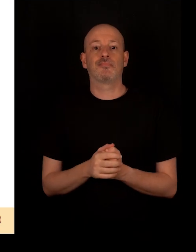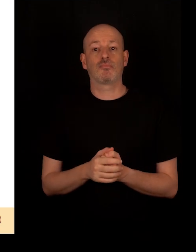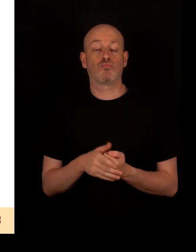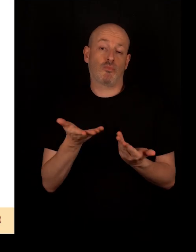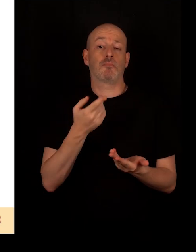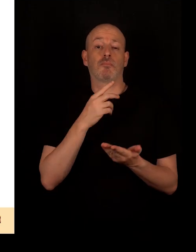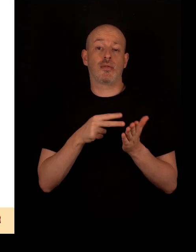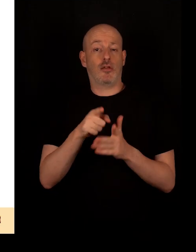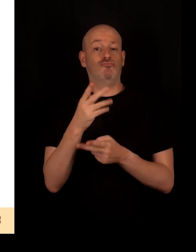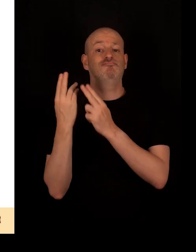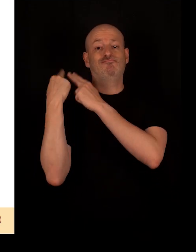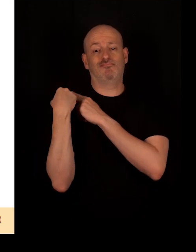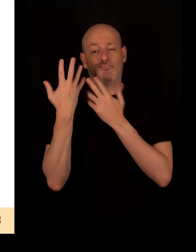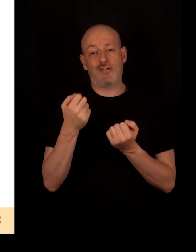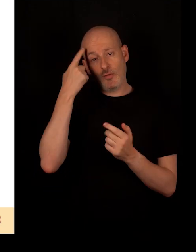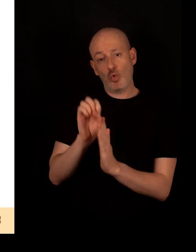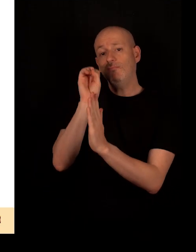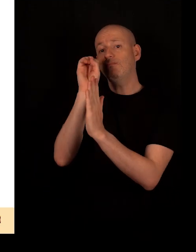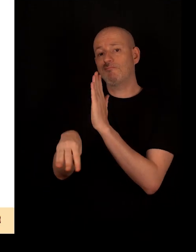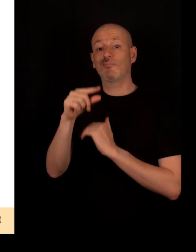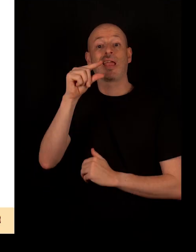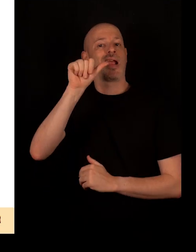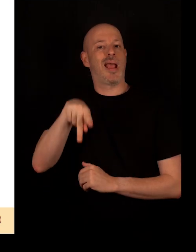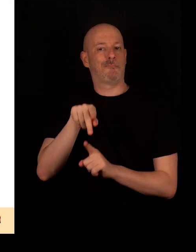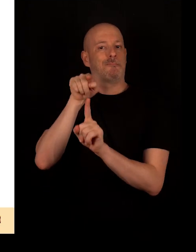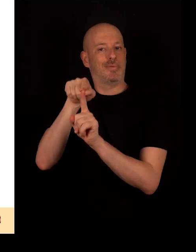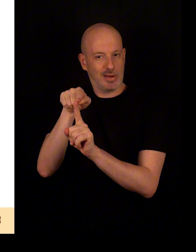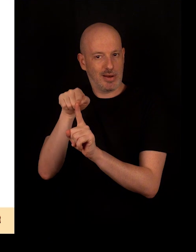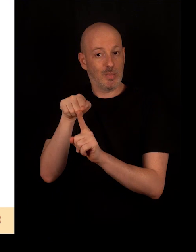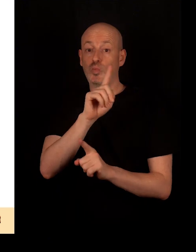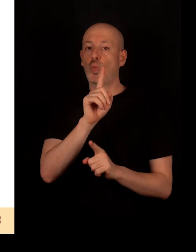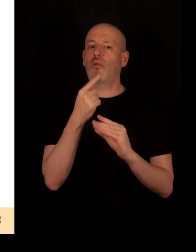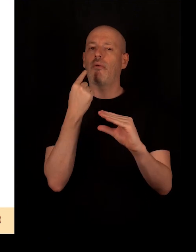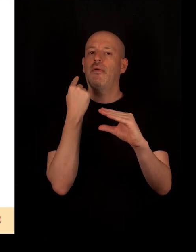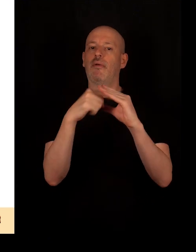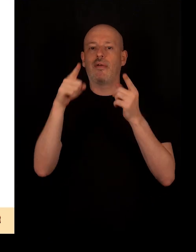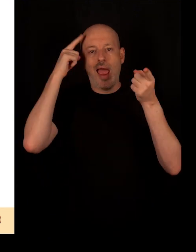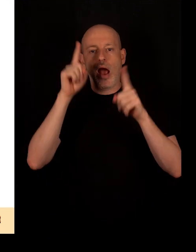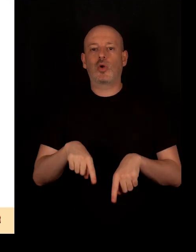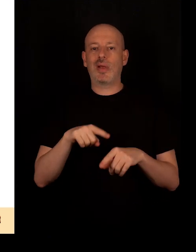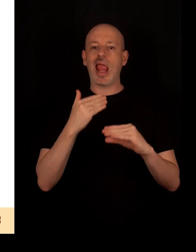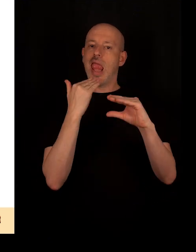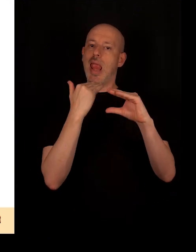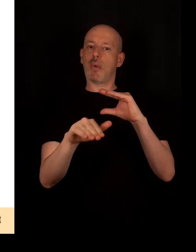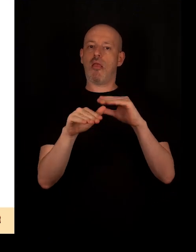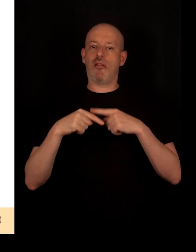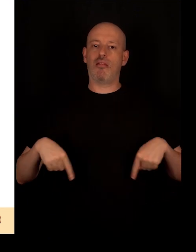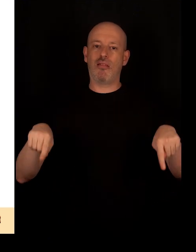So you will have there, let's say, a task to upload it in GAP. So you are not sending your grant agreement via email